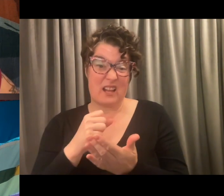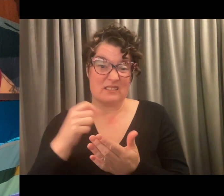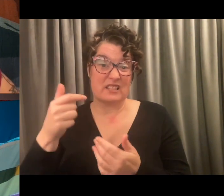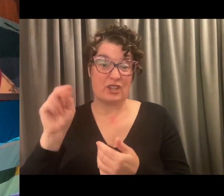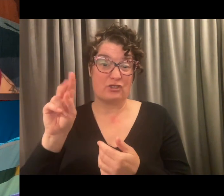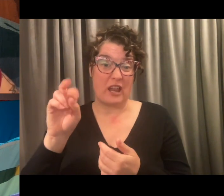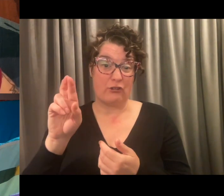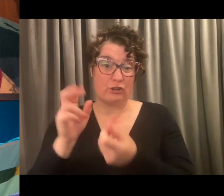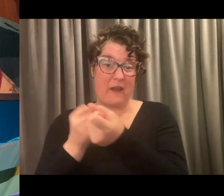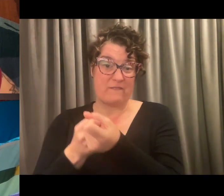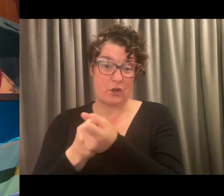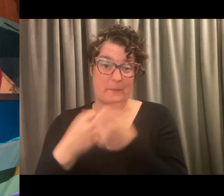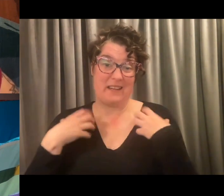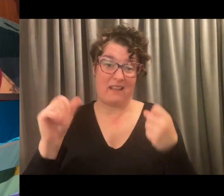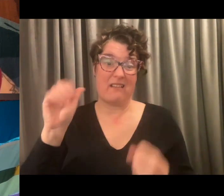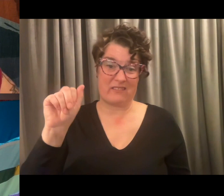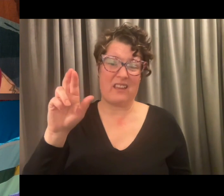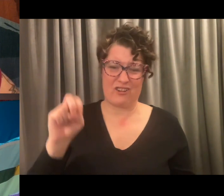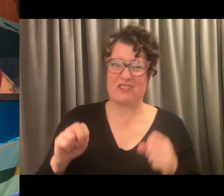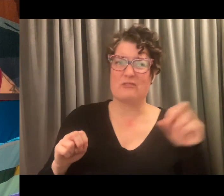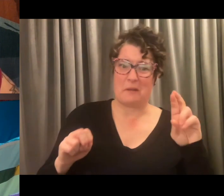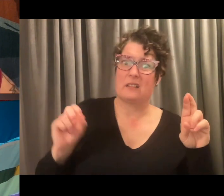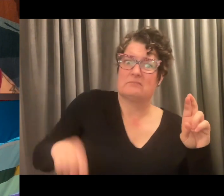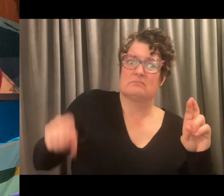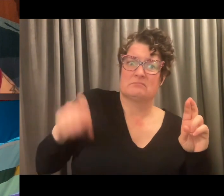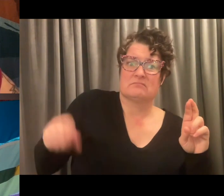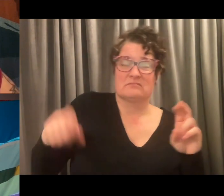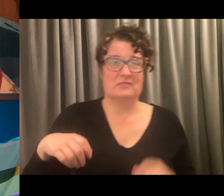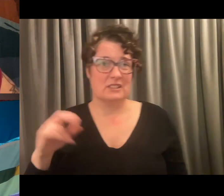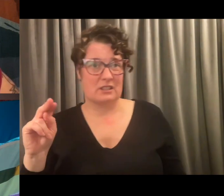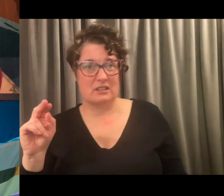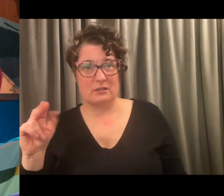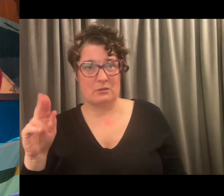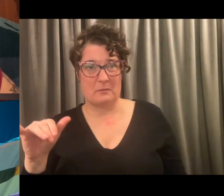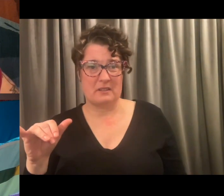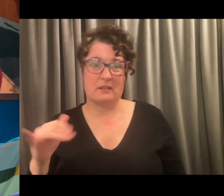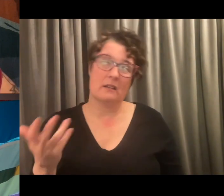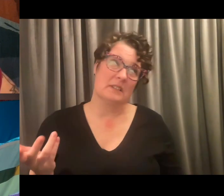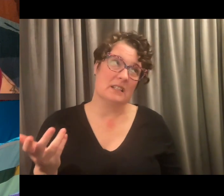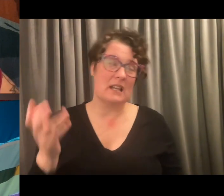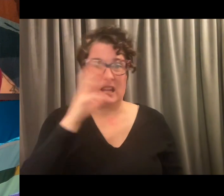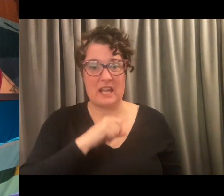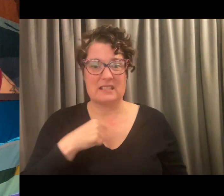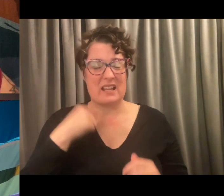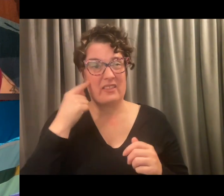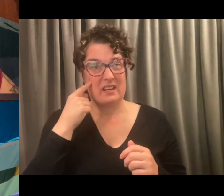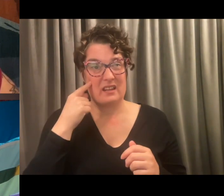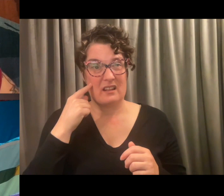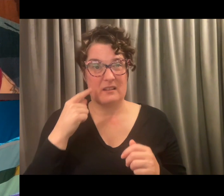Which is like, I mean, I think on some level the, the way things have transformed